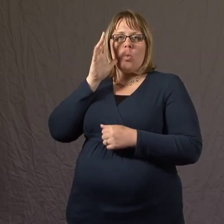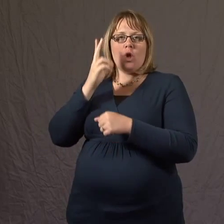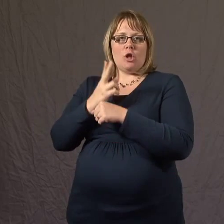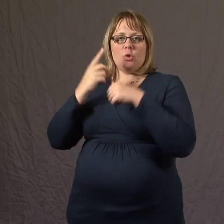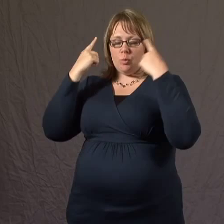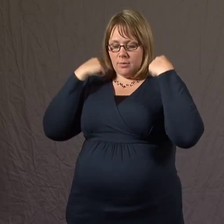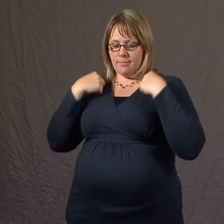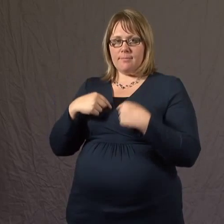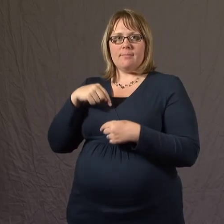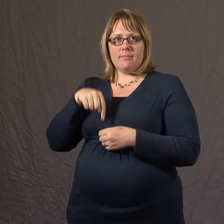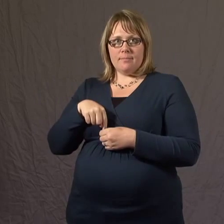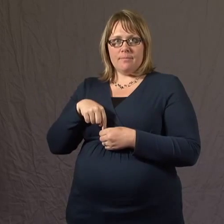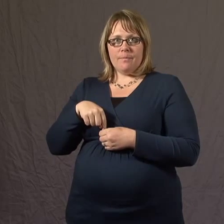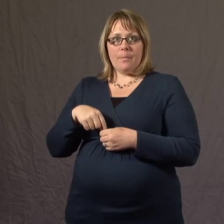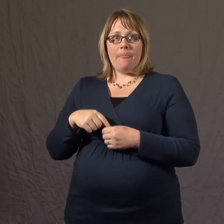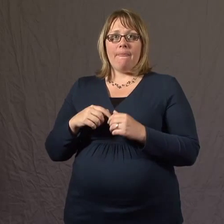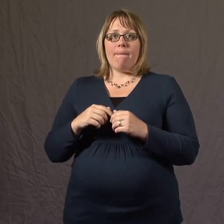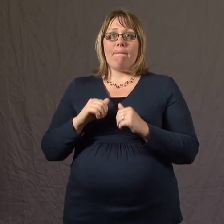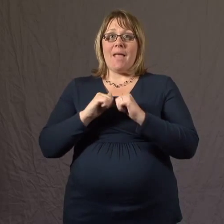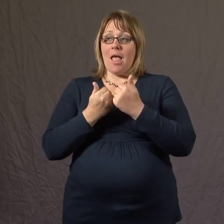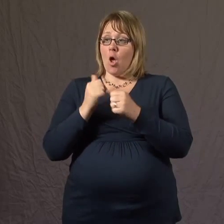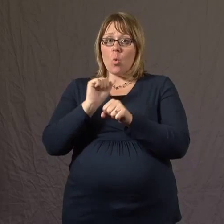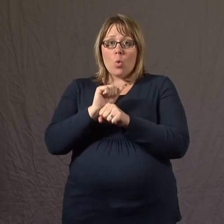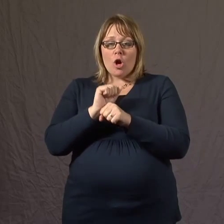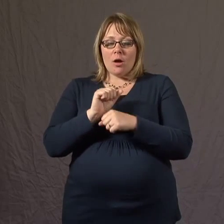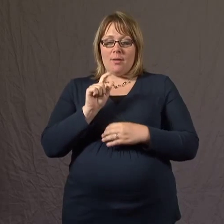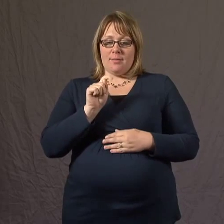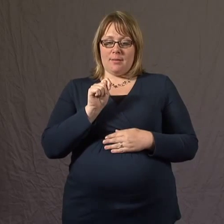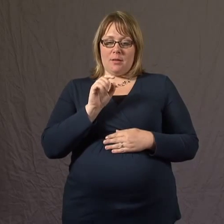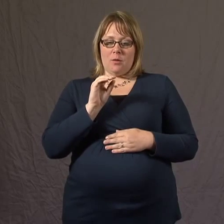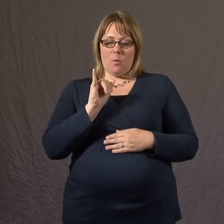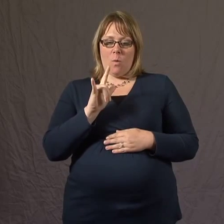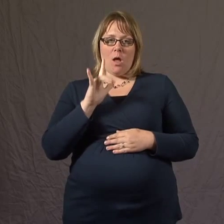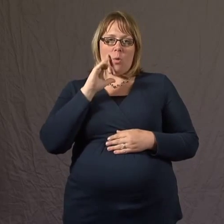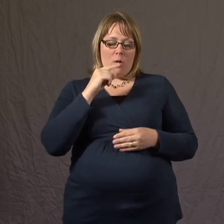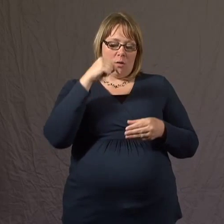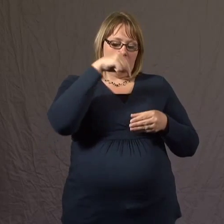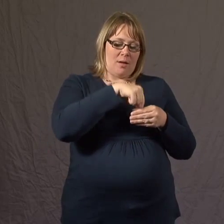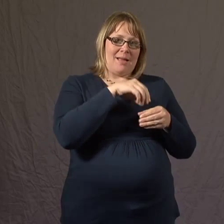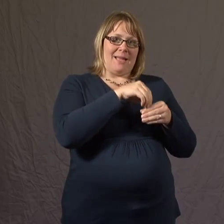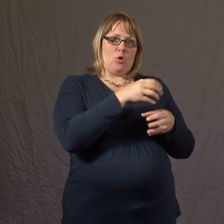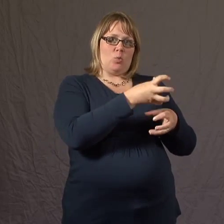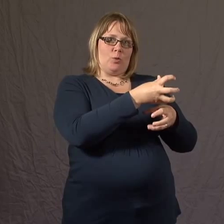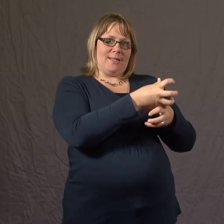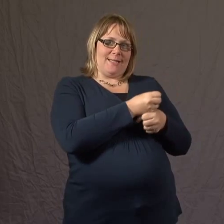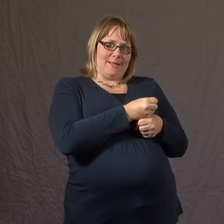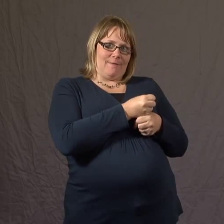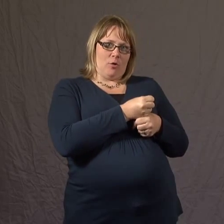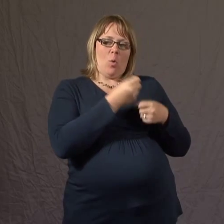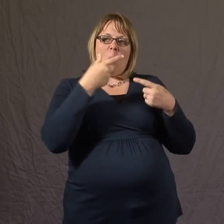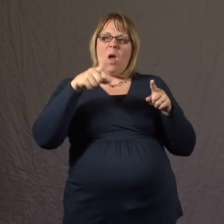A student then with the T-coil in their hearing aid or cochlear implant will use an FM loop.